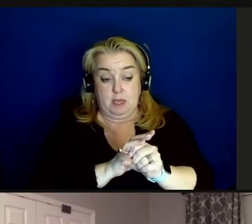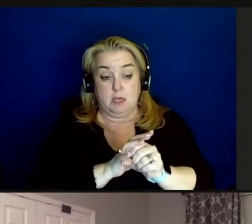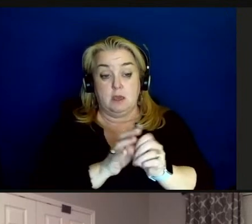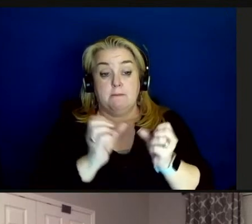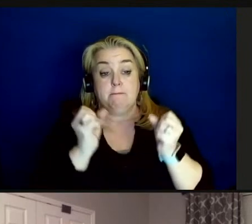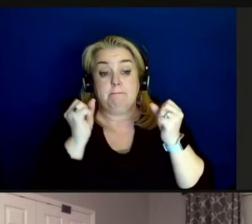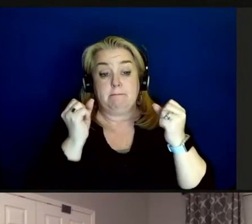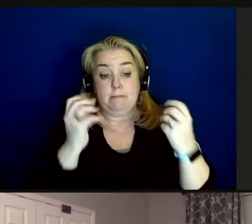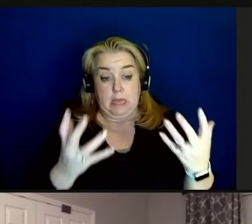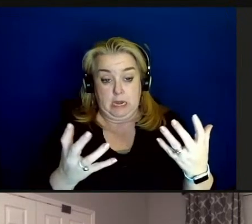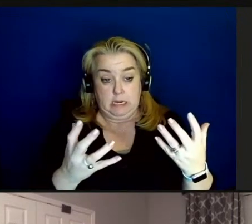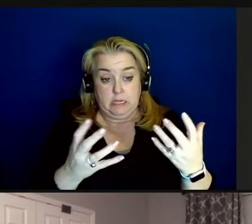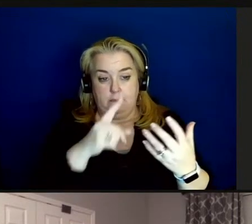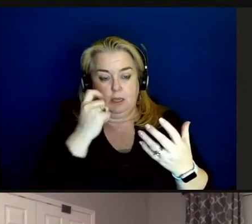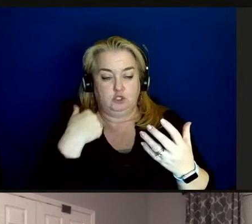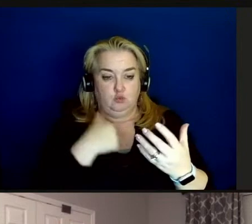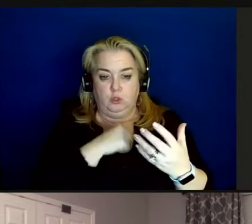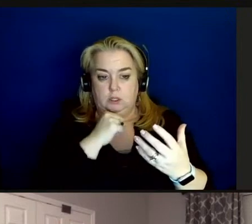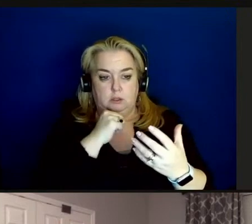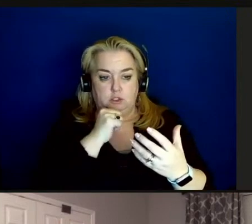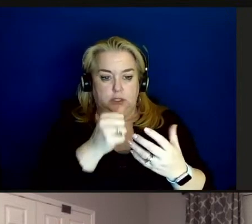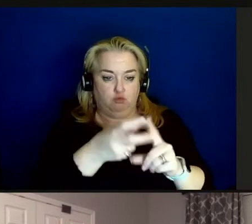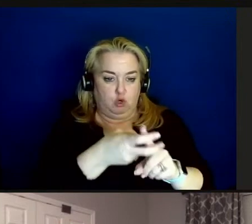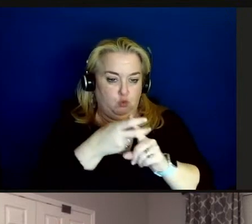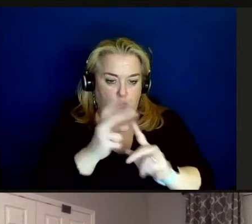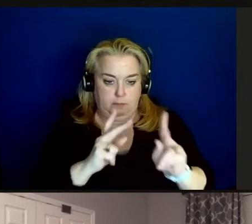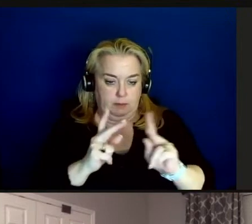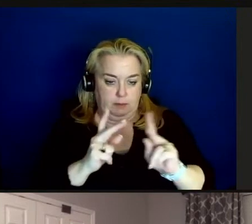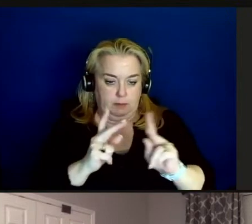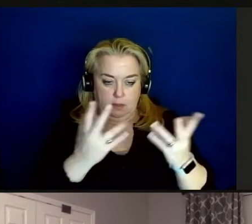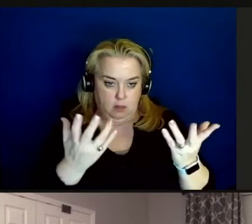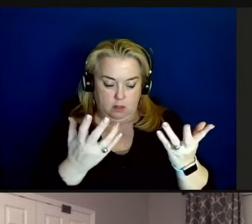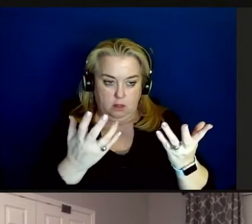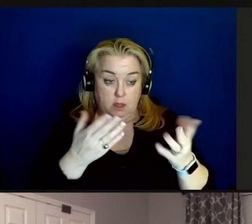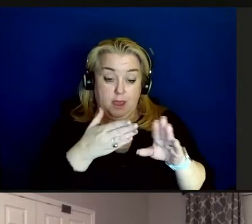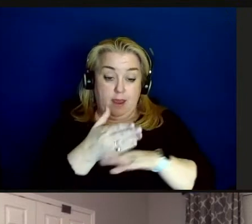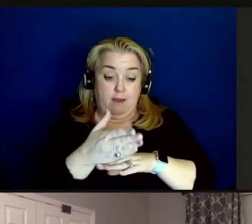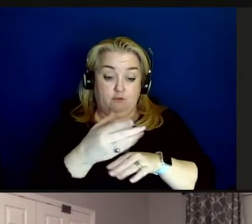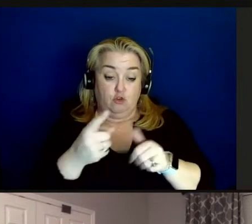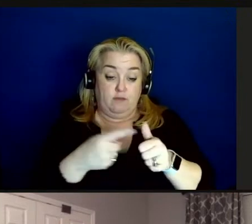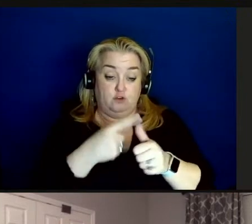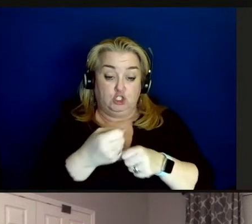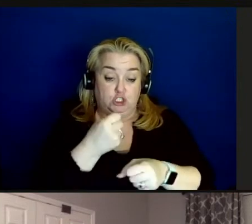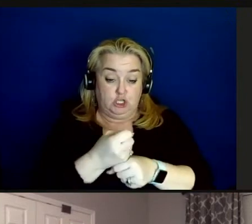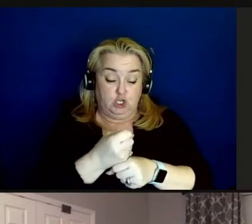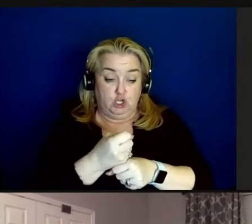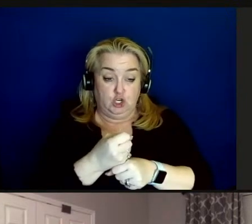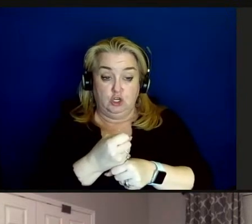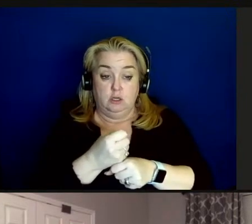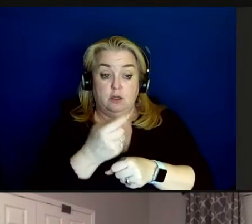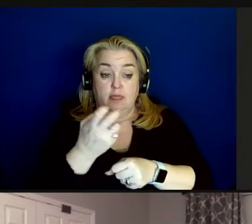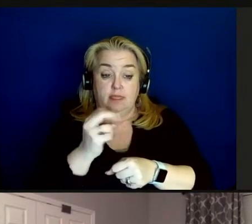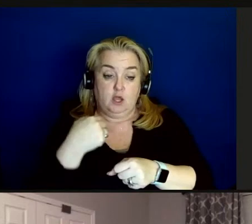FOR ANY FINANCIAL REASON DURING THE PANDEMIC.